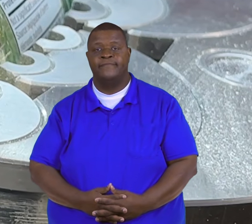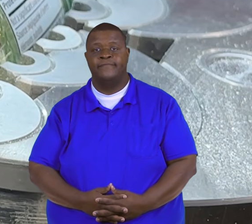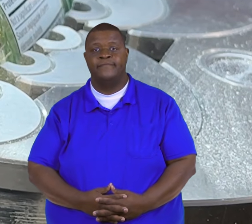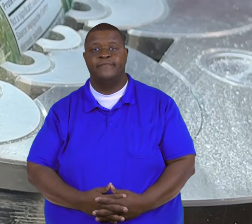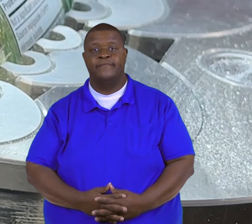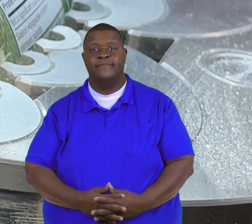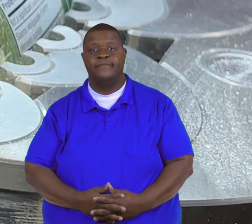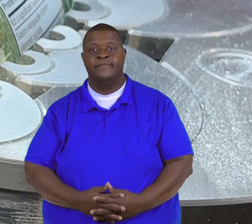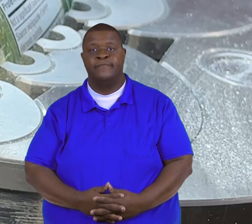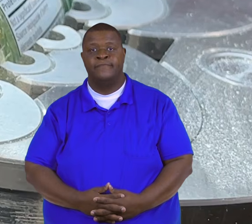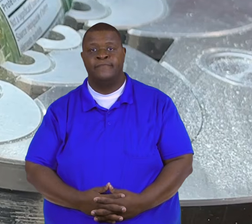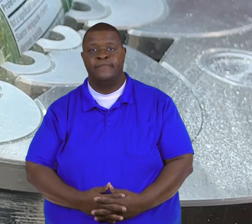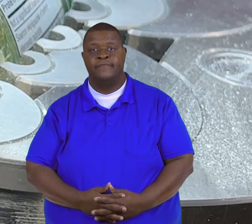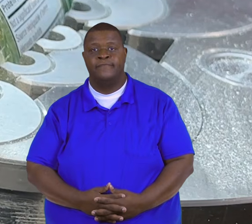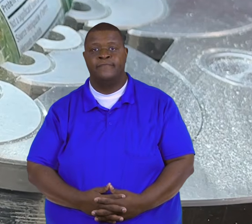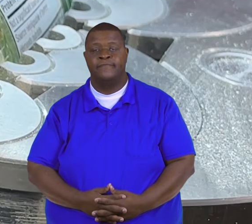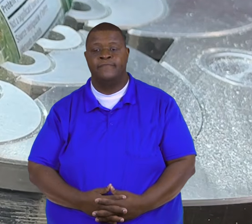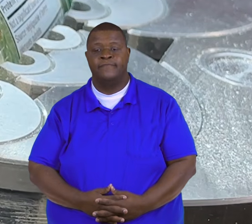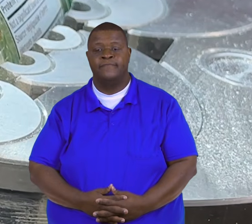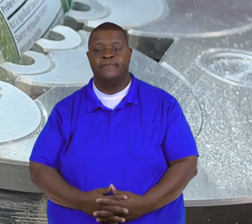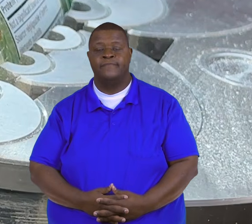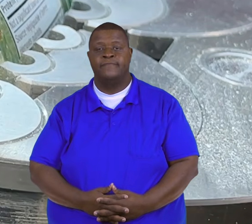[machine roaring, buzzing]